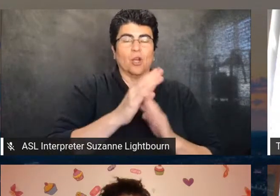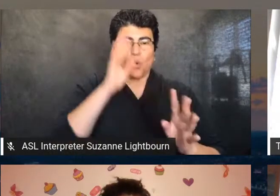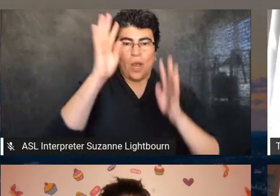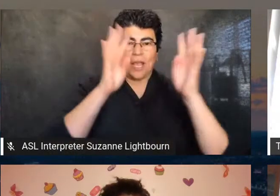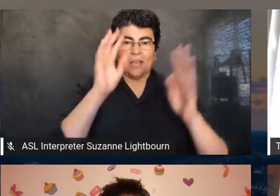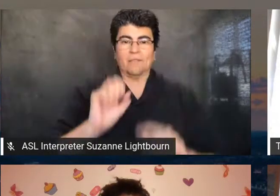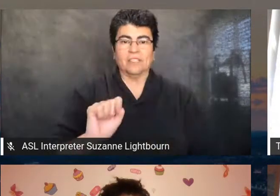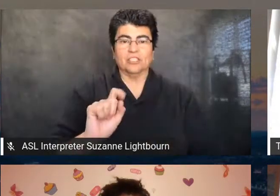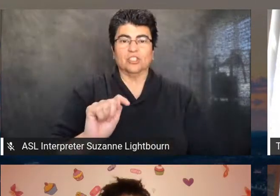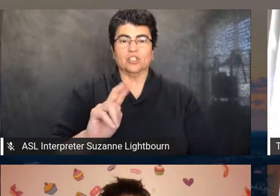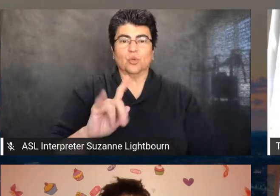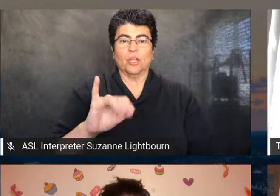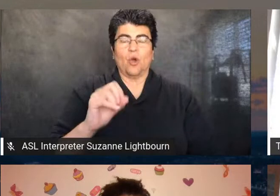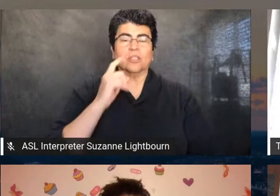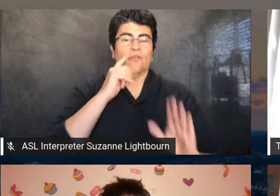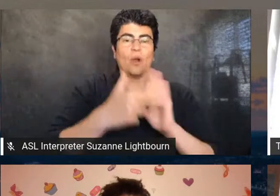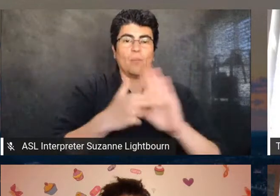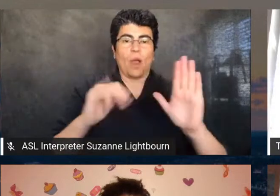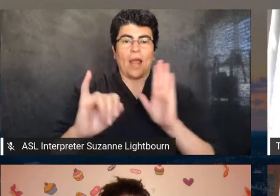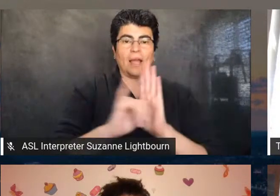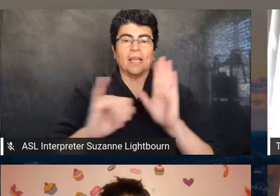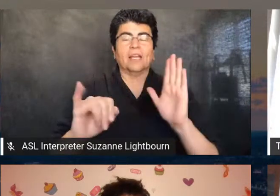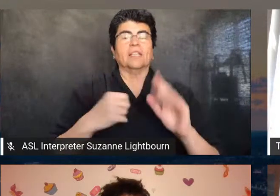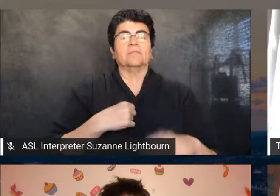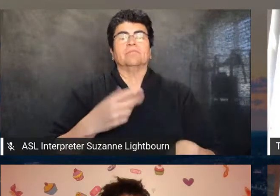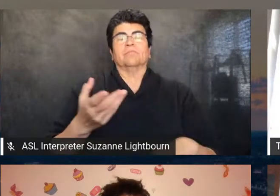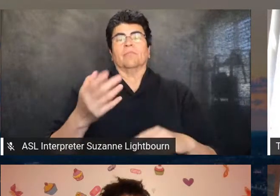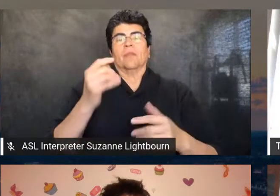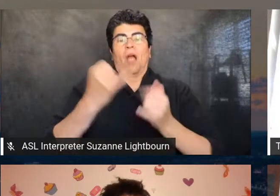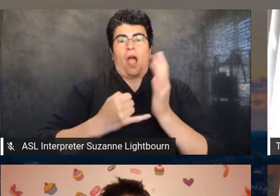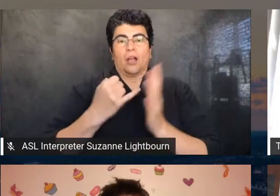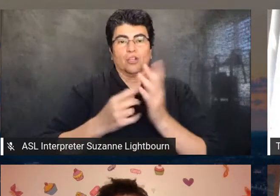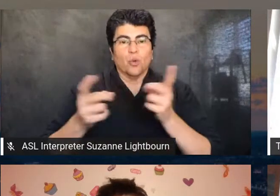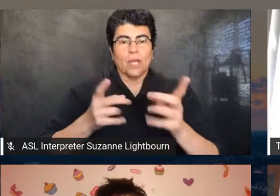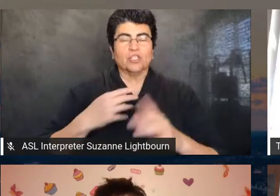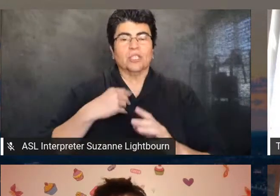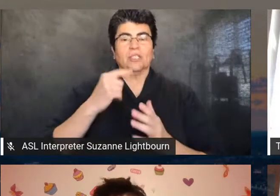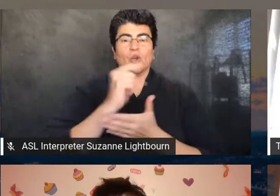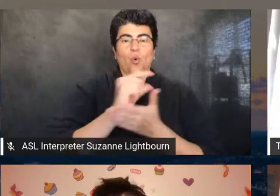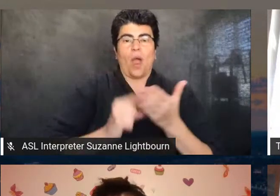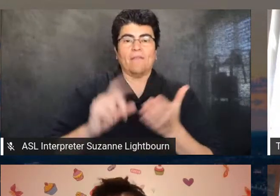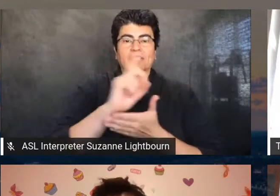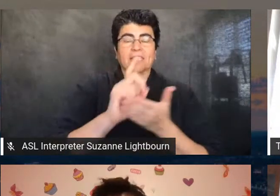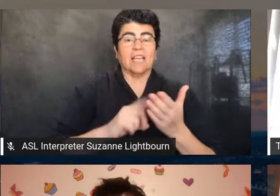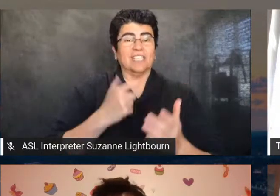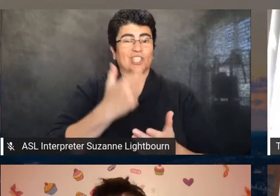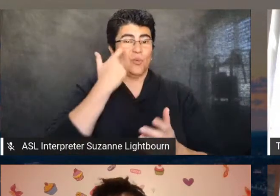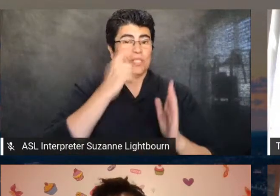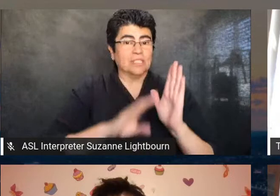specializing in brand identity, art direction and graphic design. Recently, Rene launched Included,